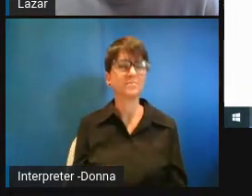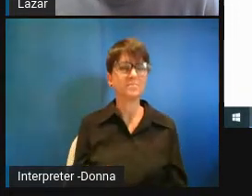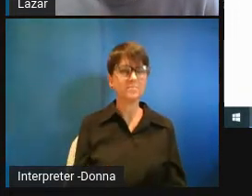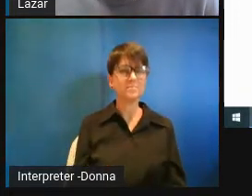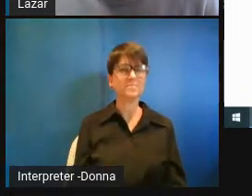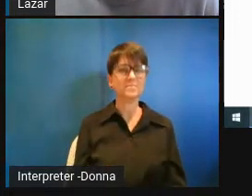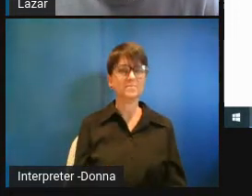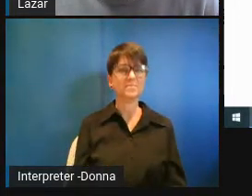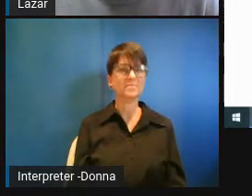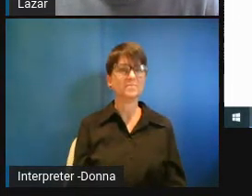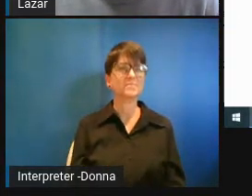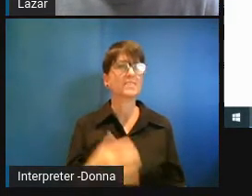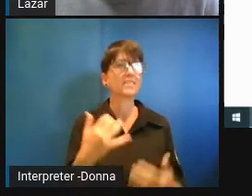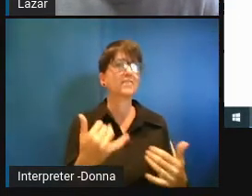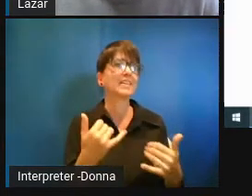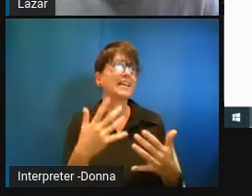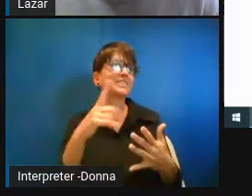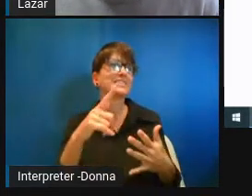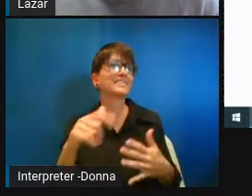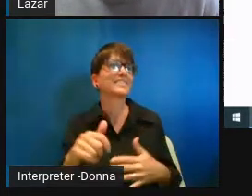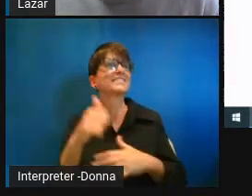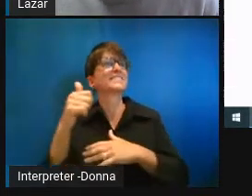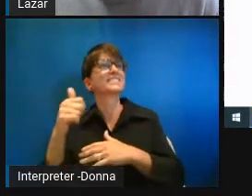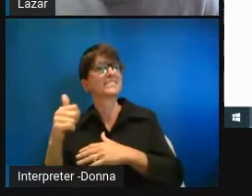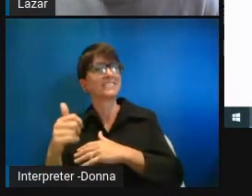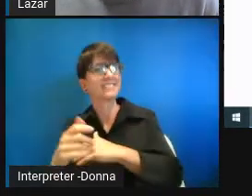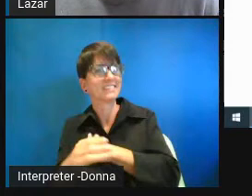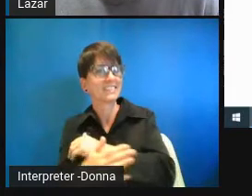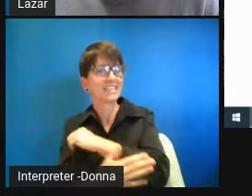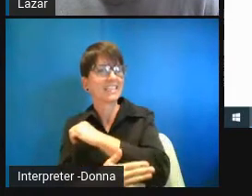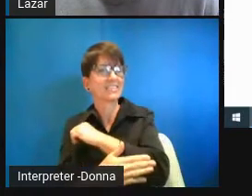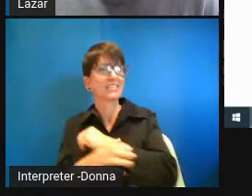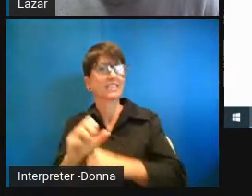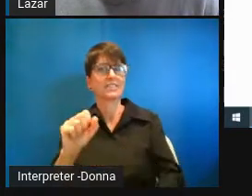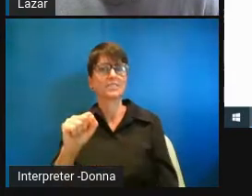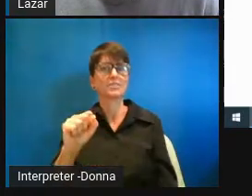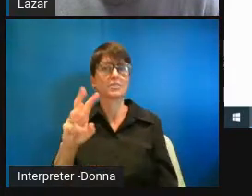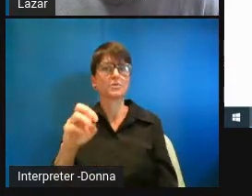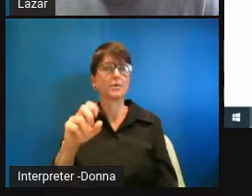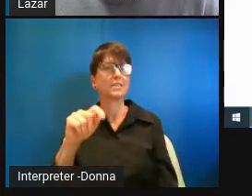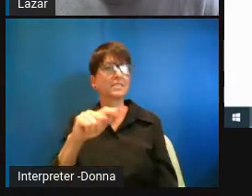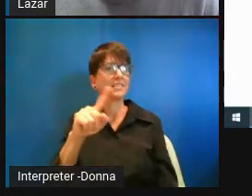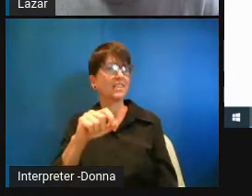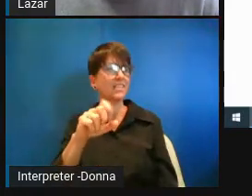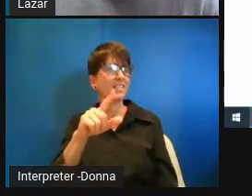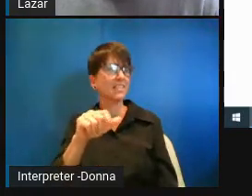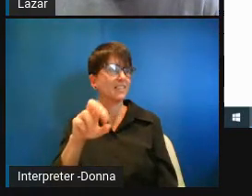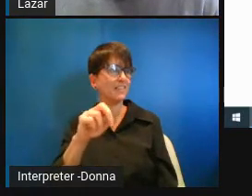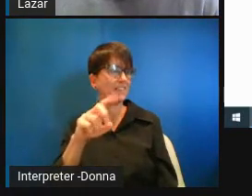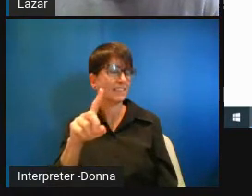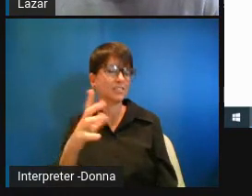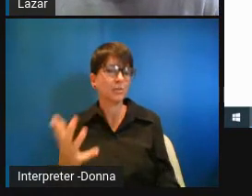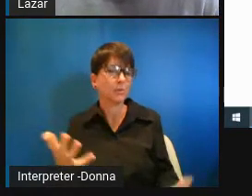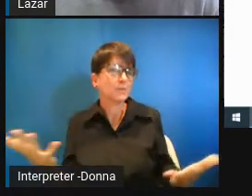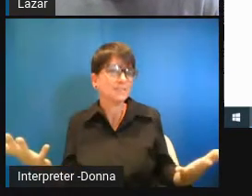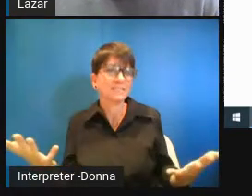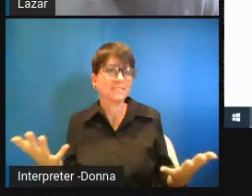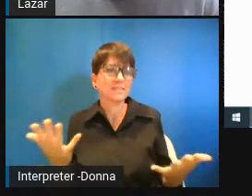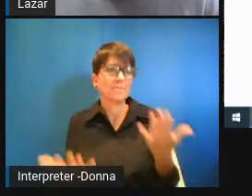She's in Switzerland, that's the Alps. One thing I wanted to ask you, Lazar is, I can see at the top